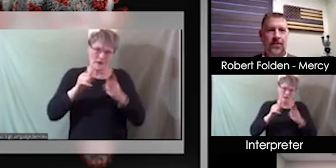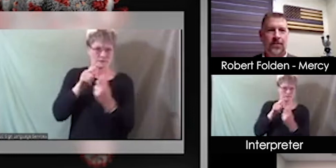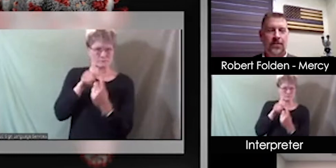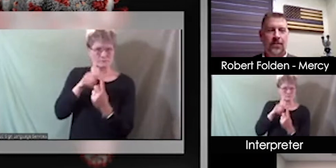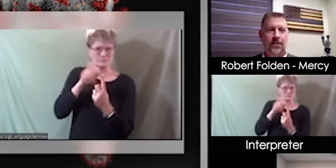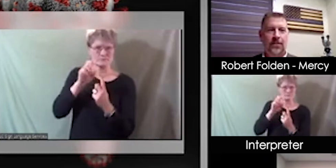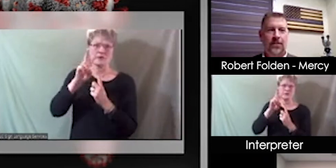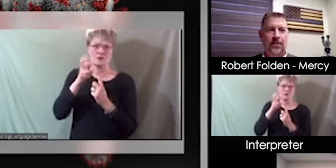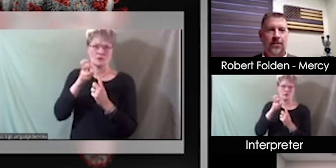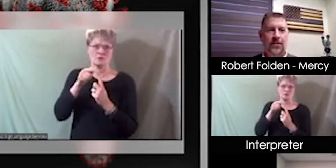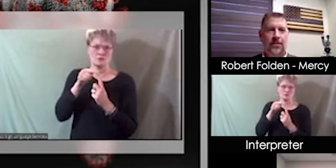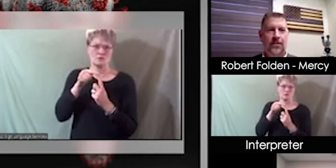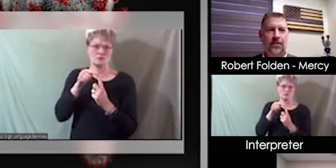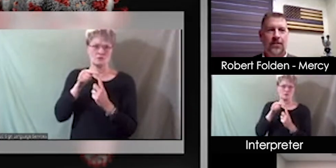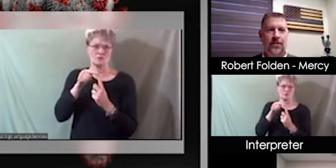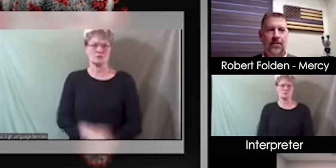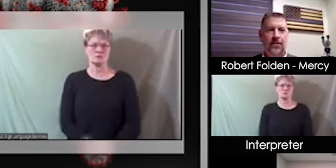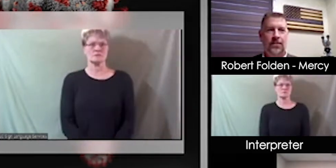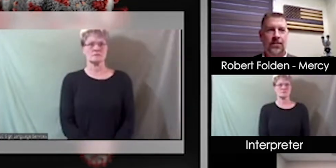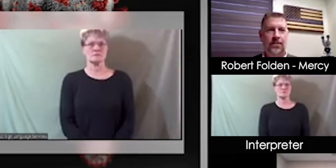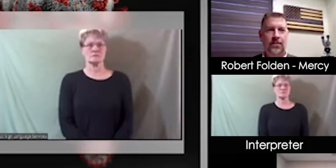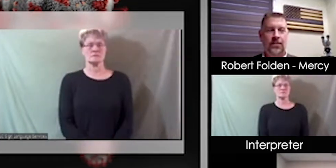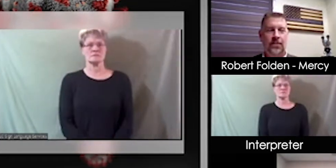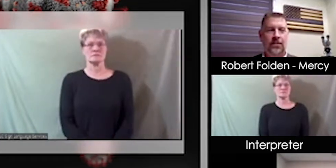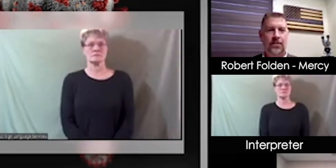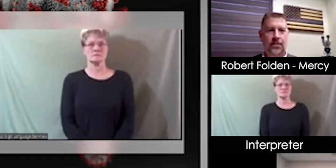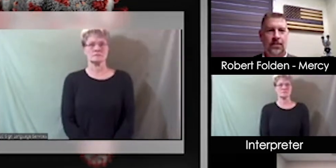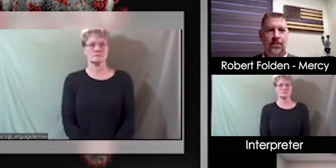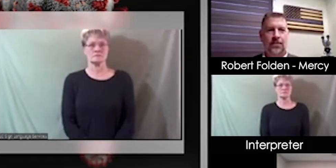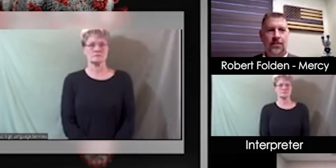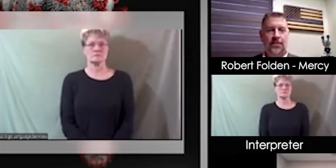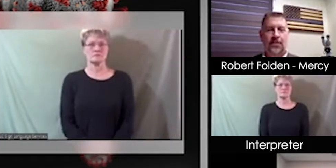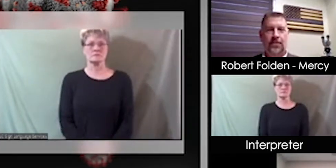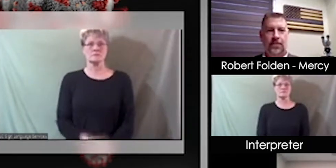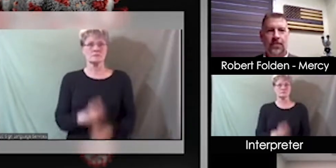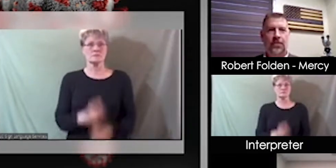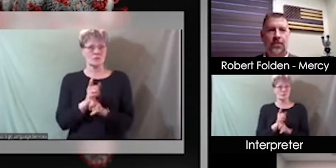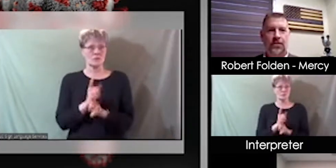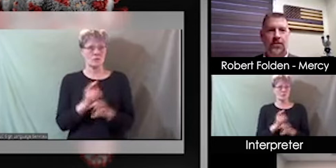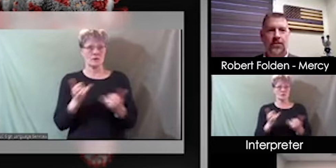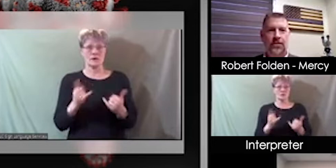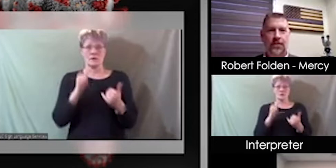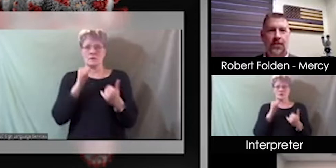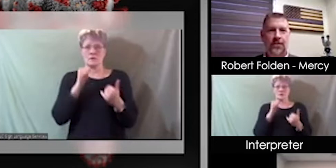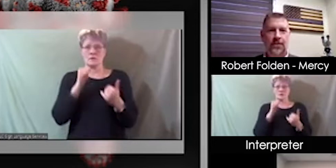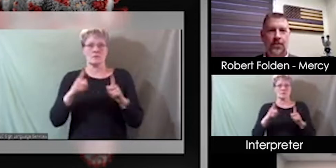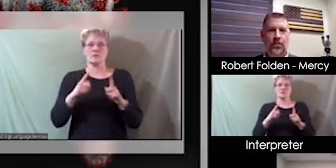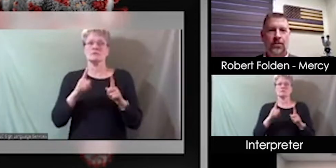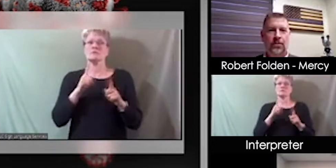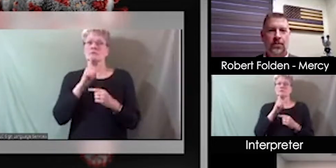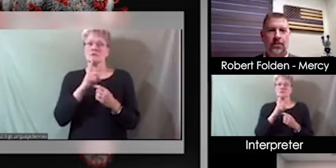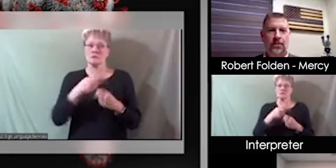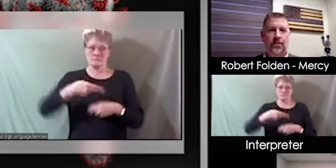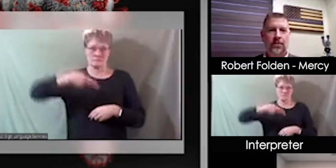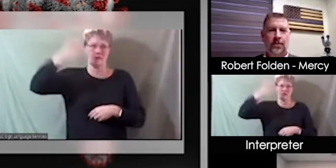share quite yet, about that, but please know that is a high priority for us and there are